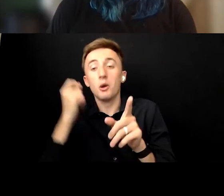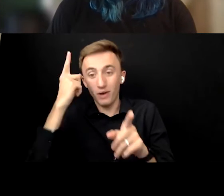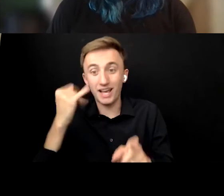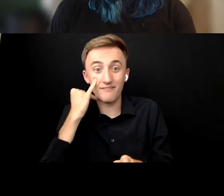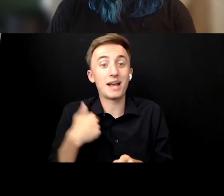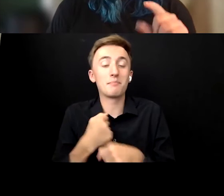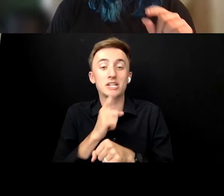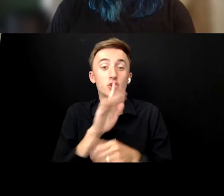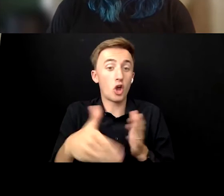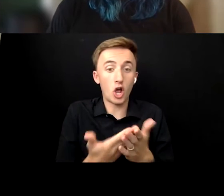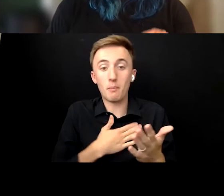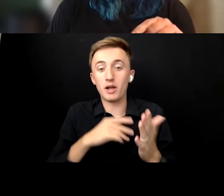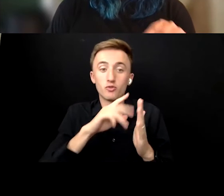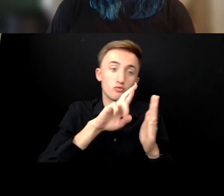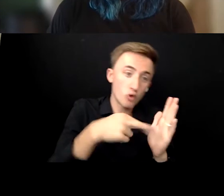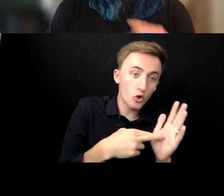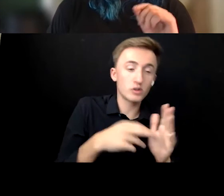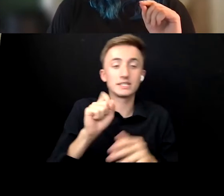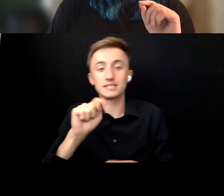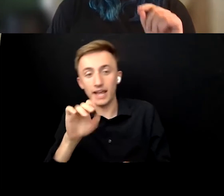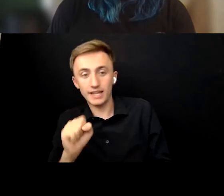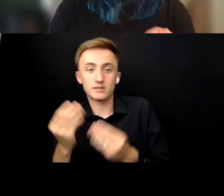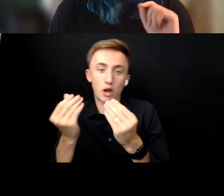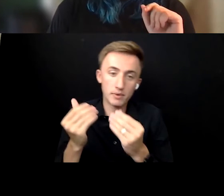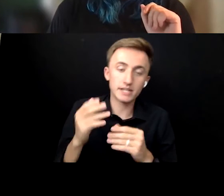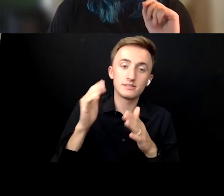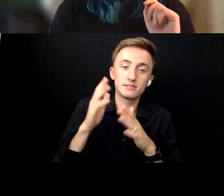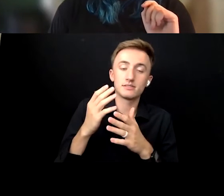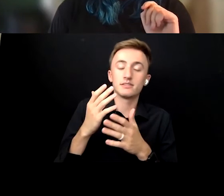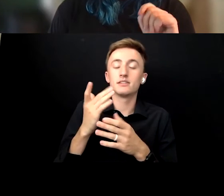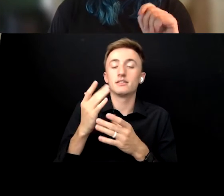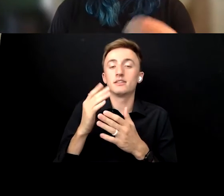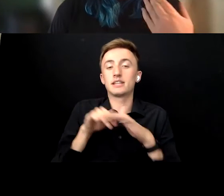states, properties, accessible names, et cetera, are showing up correctly and accessibility tree I